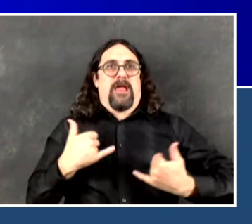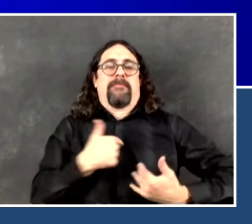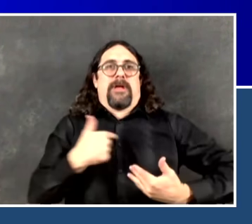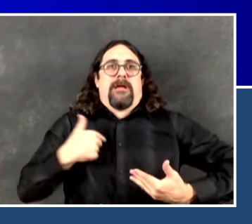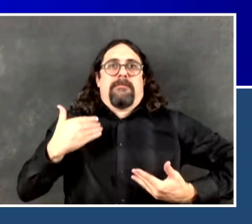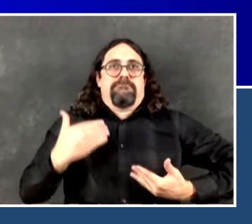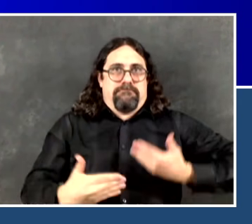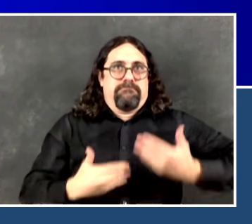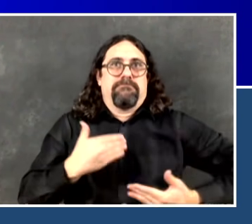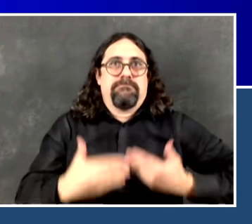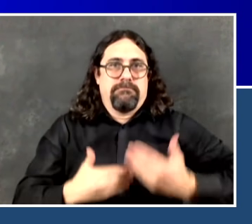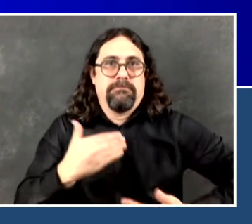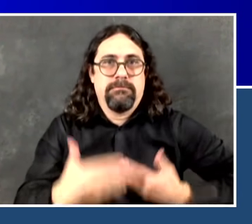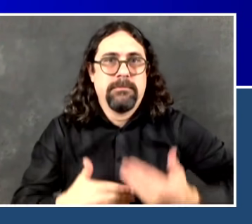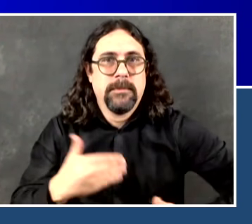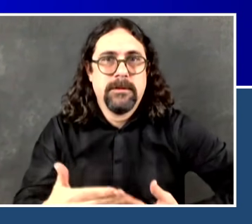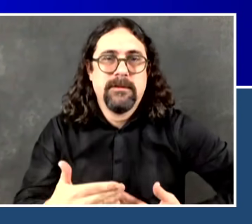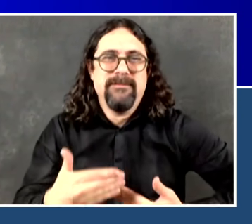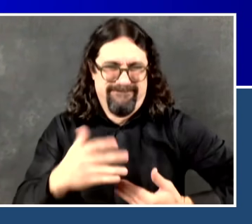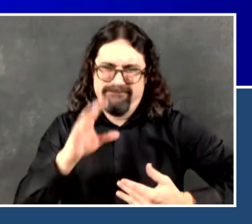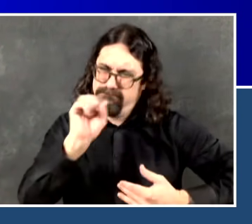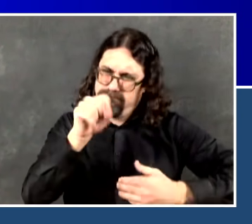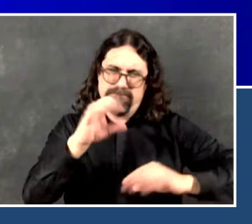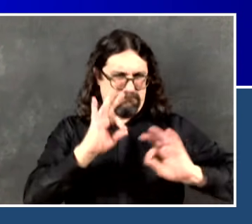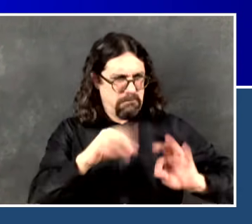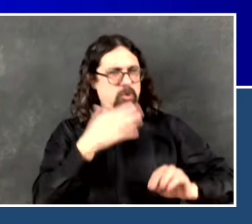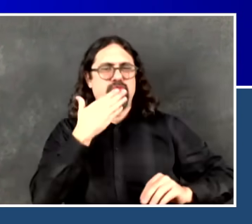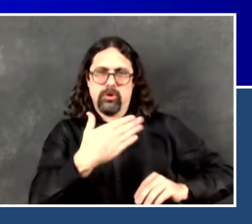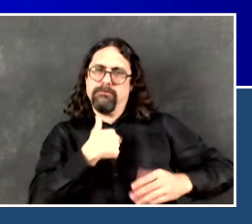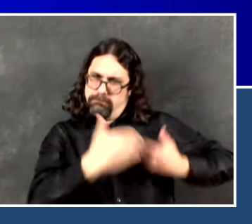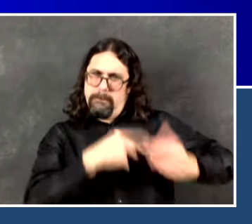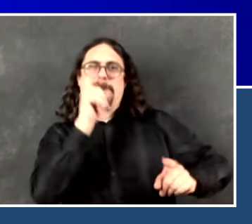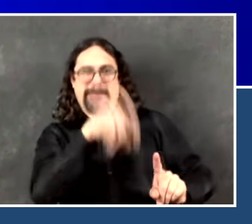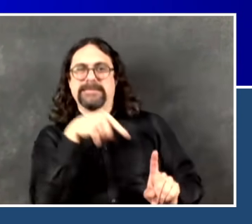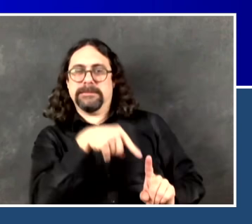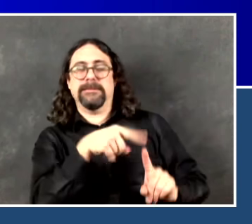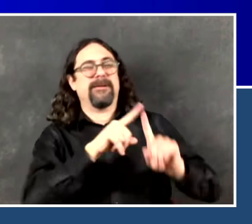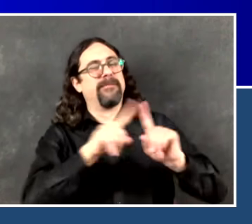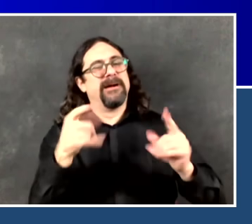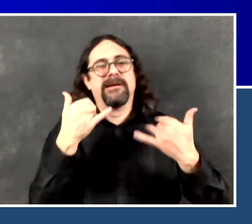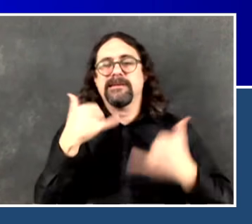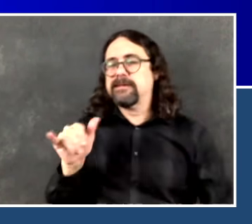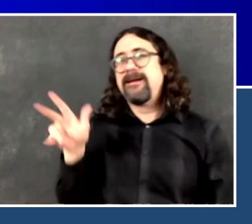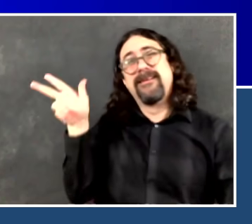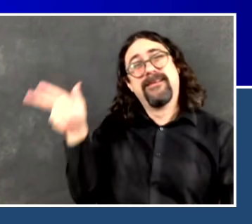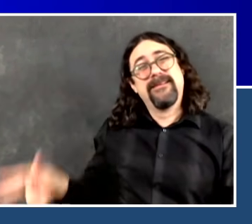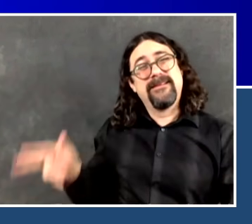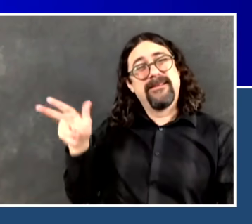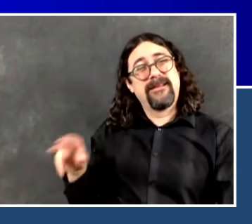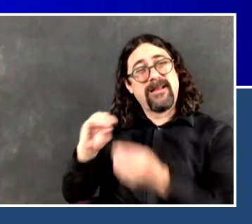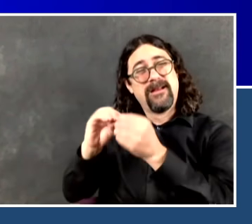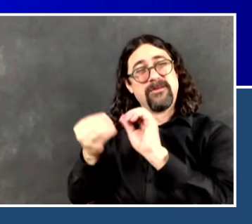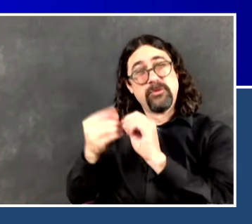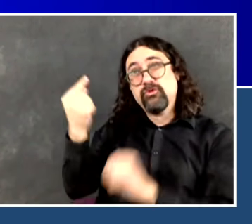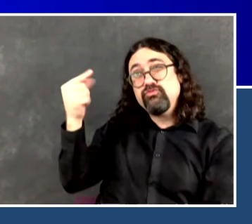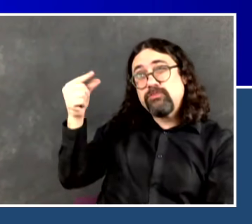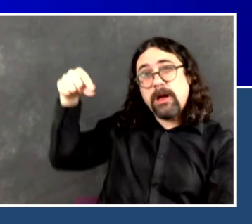AGAIN, THE HEATLH CARE INDICATORS HAVE TO GIVE US THAT ALL CLEAR OS